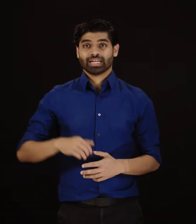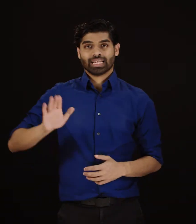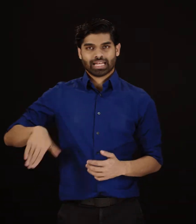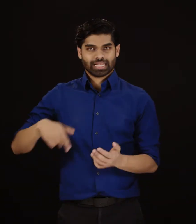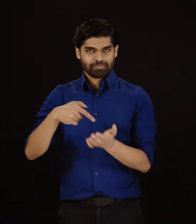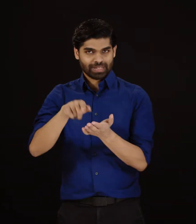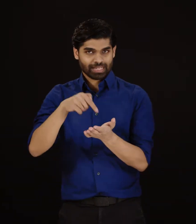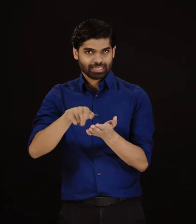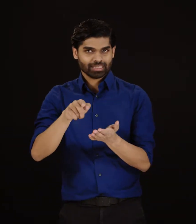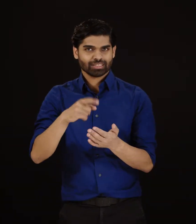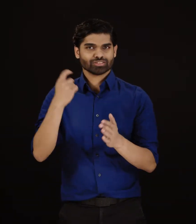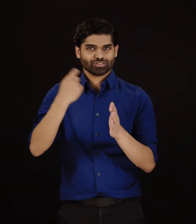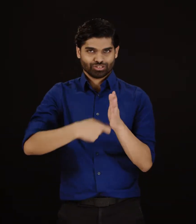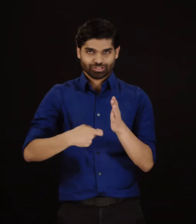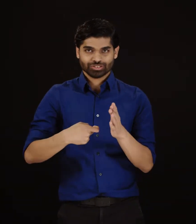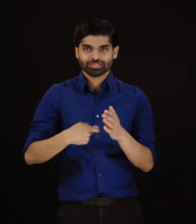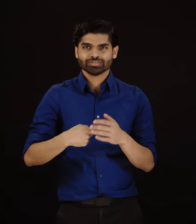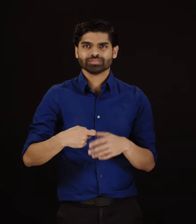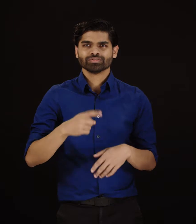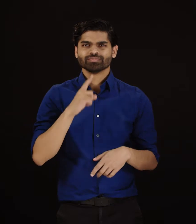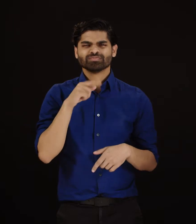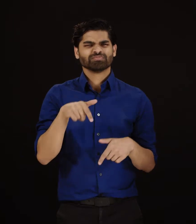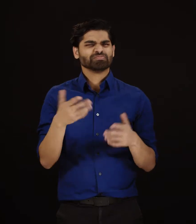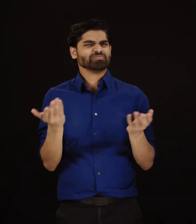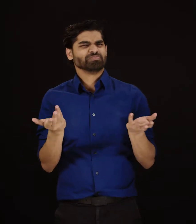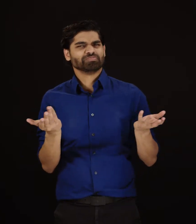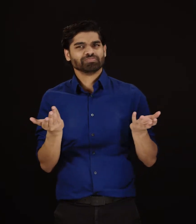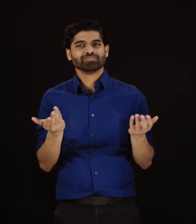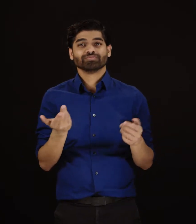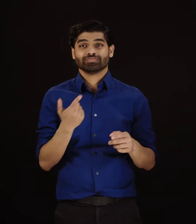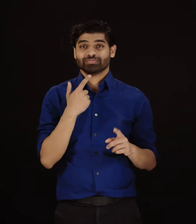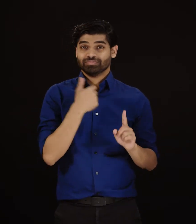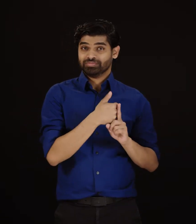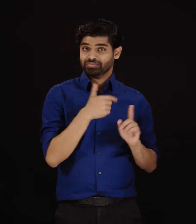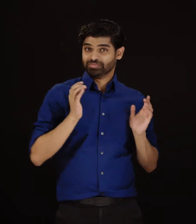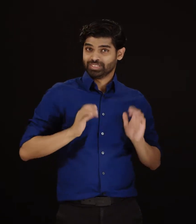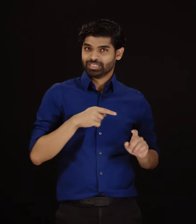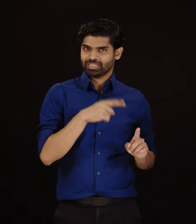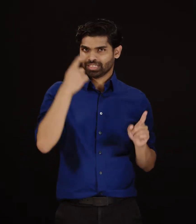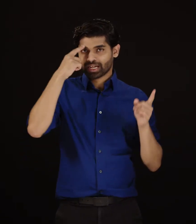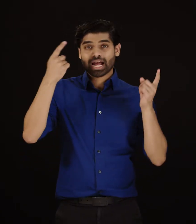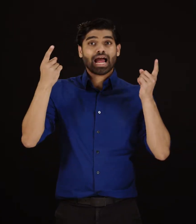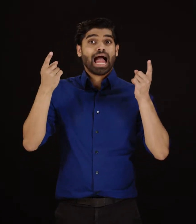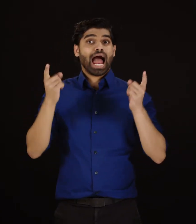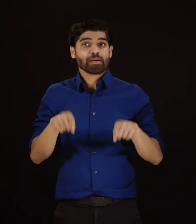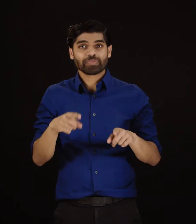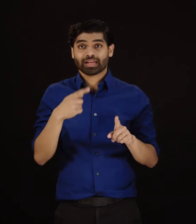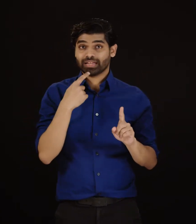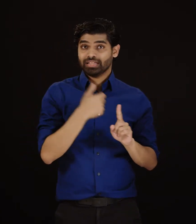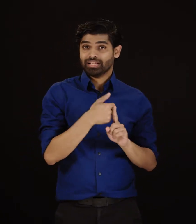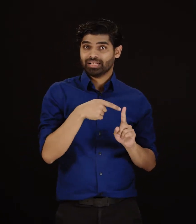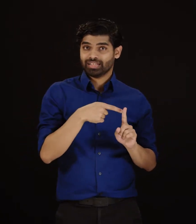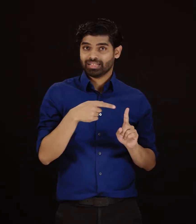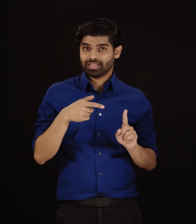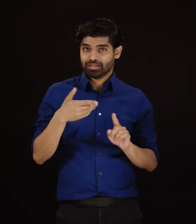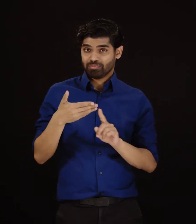Late Payment Charges are billed to the customer when the balance from the previous billing cycle is not paid in full by